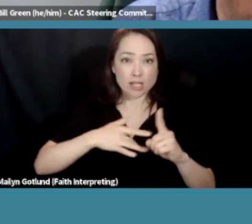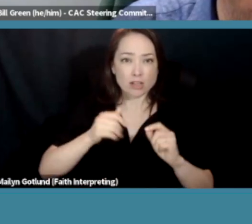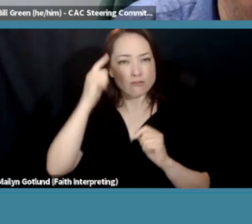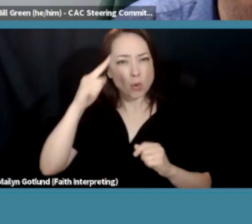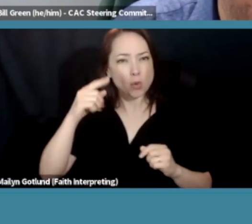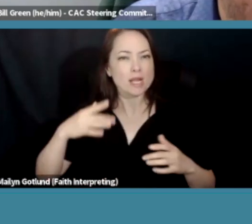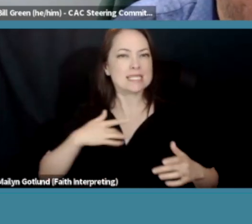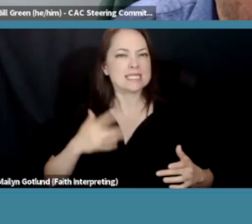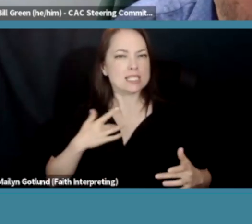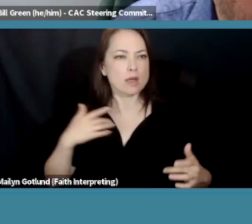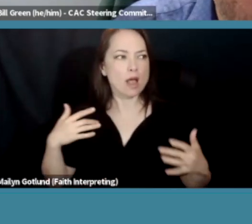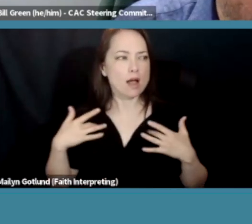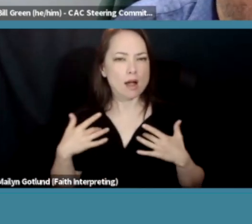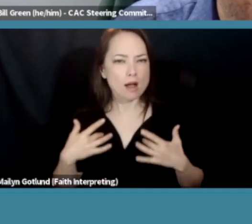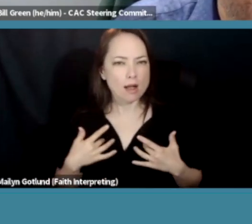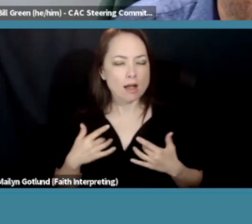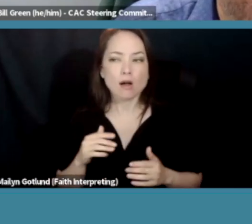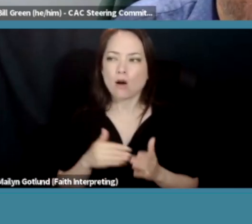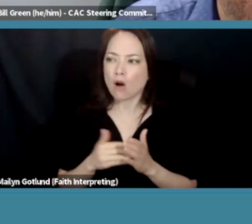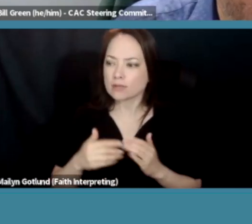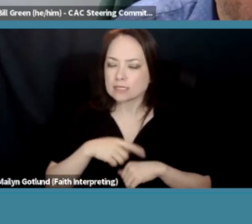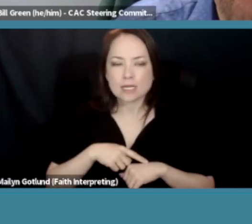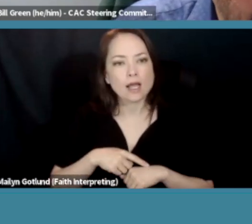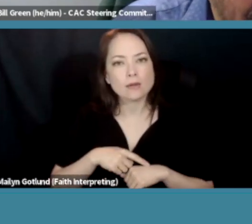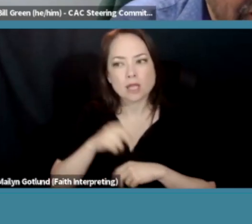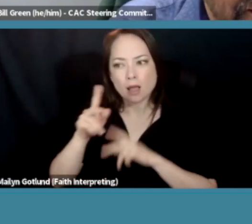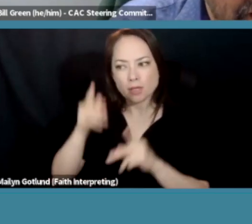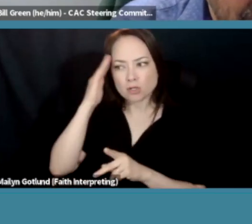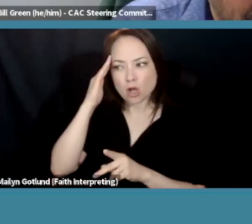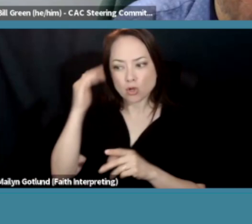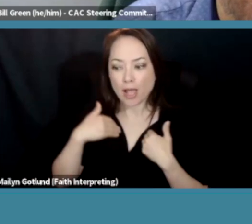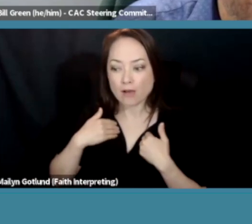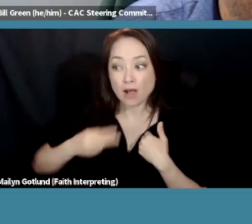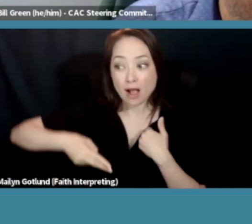Oftentimes letting folks know those high and low sensory spaces,